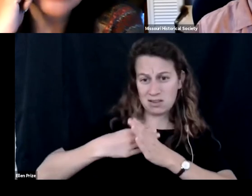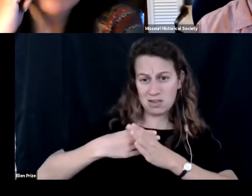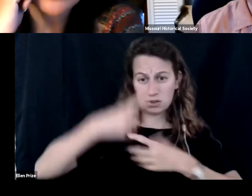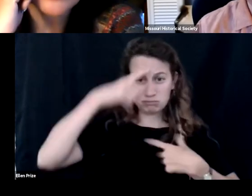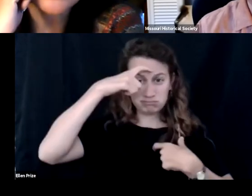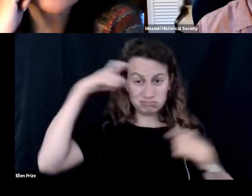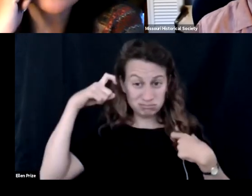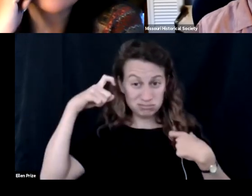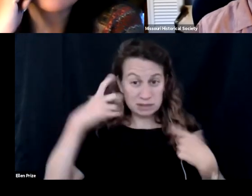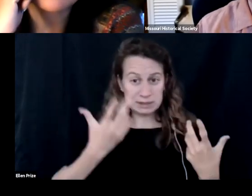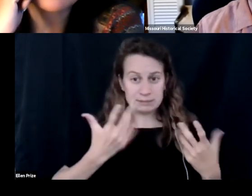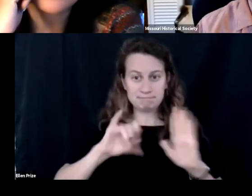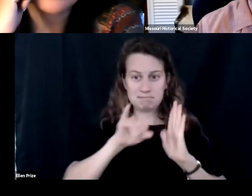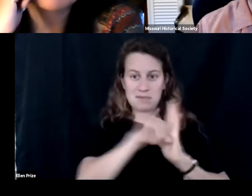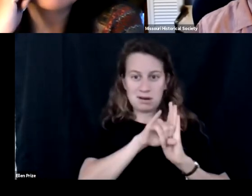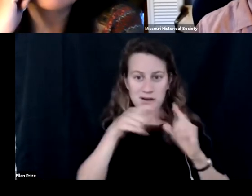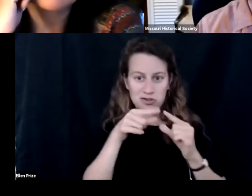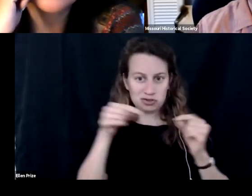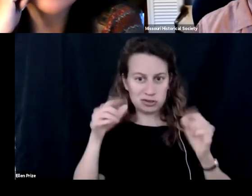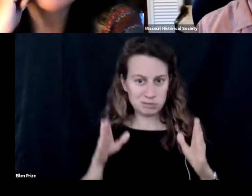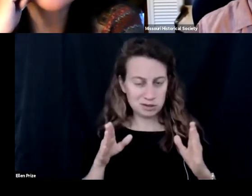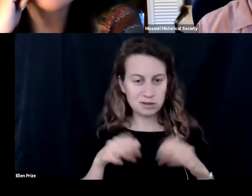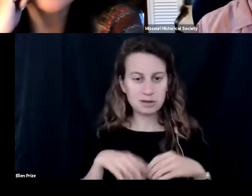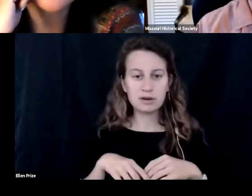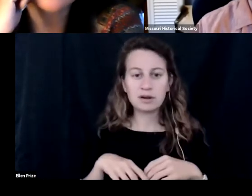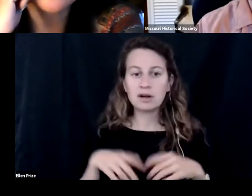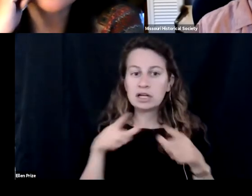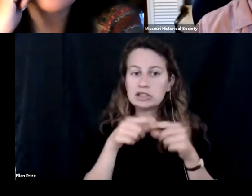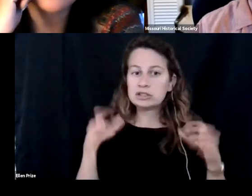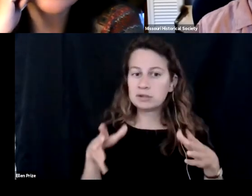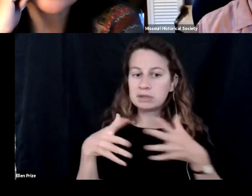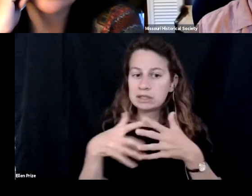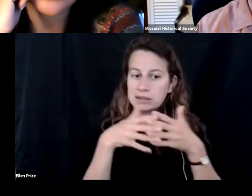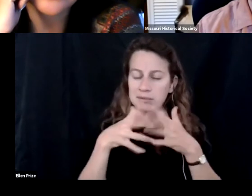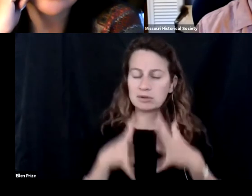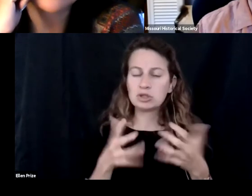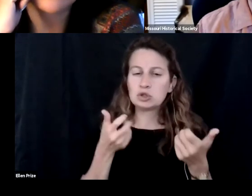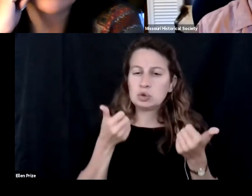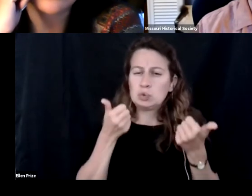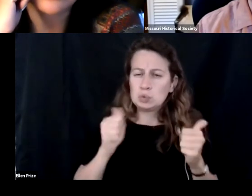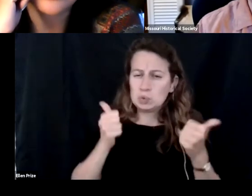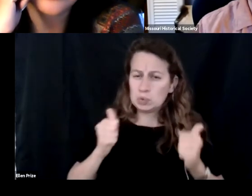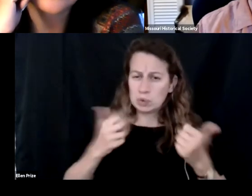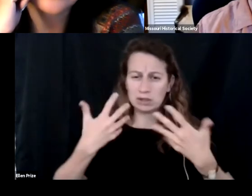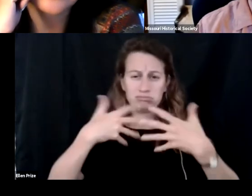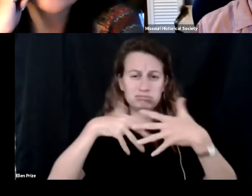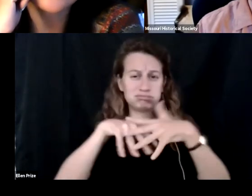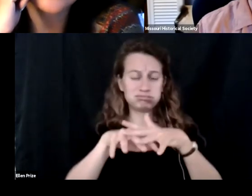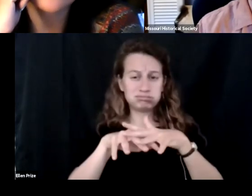my relatives over there, including my grandma's youngest brother, who was supposed to be on the ship with her and go to